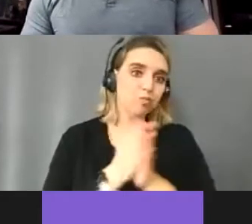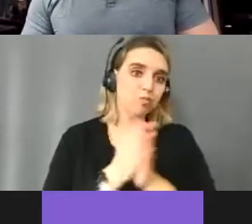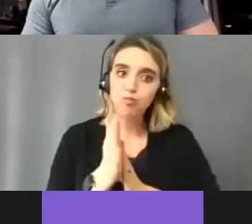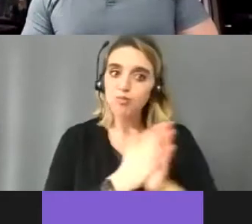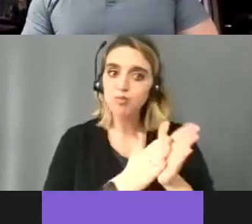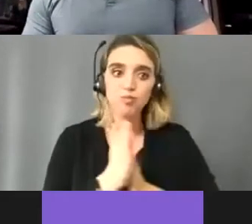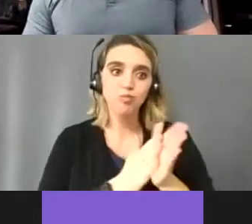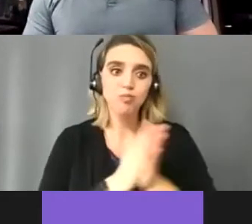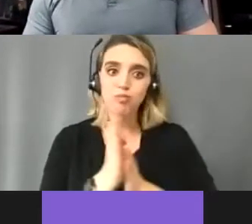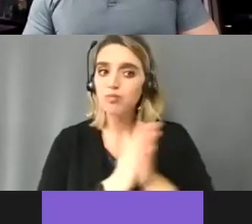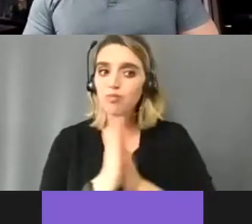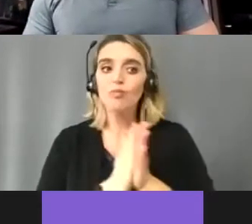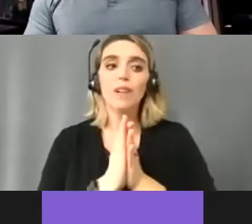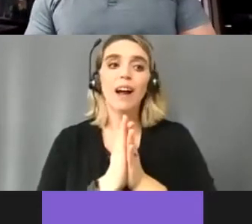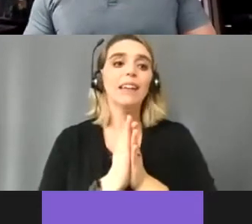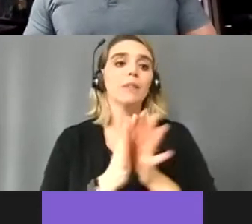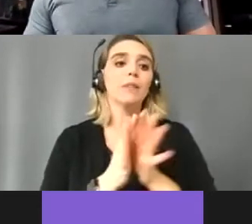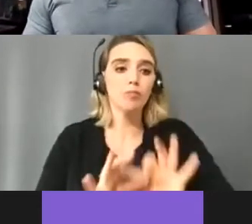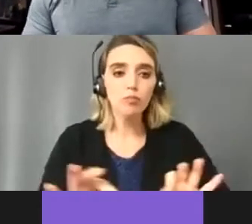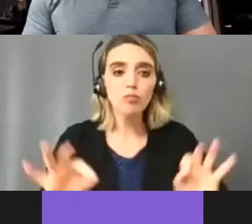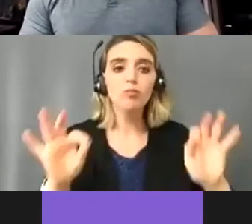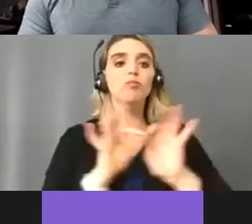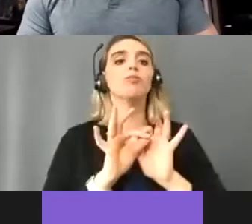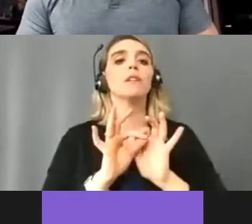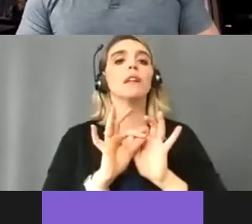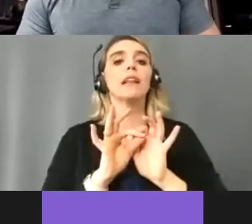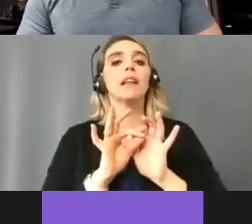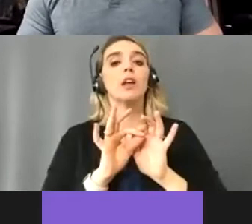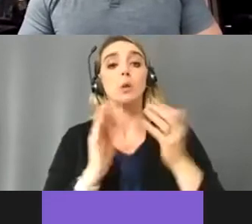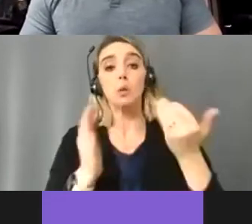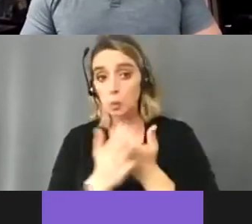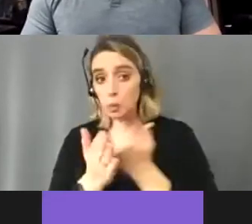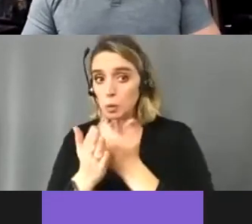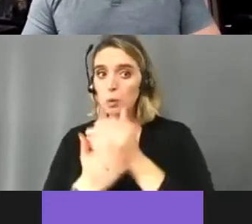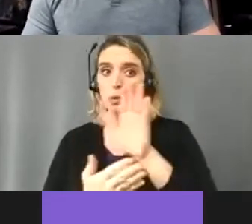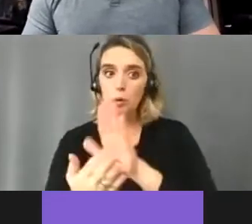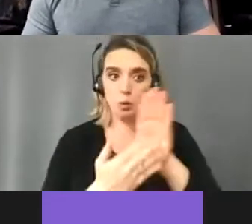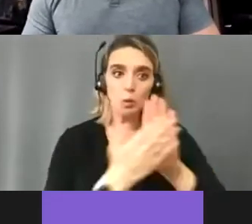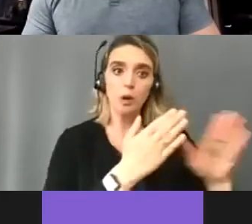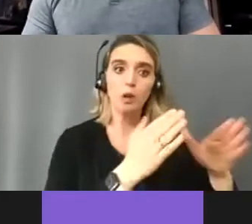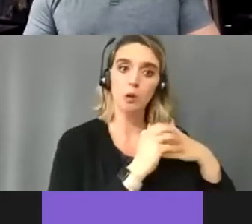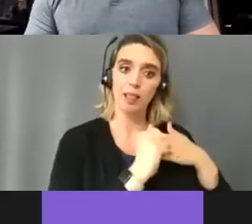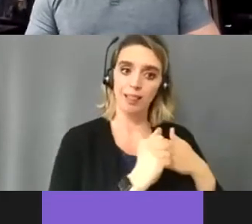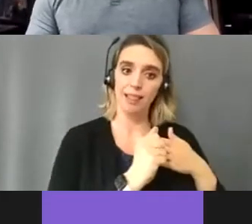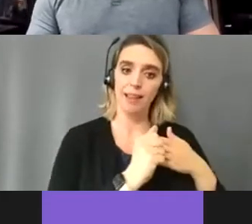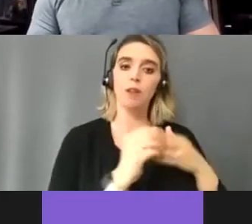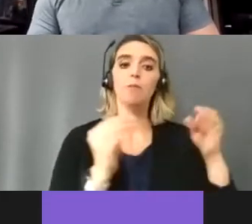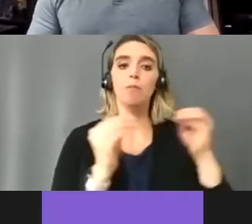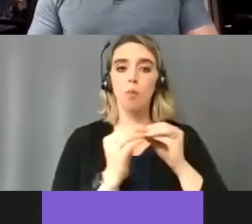is about the value of creating innovative approaches that lead to more patient-centric care